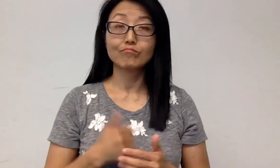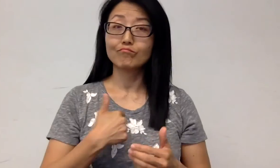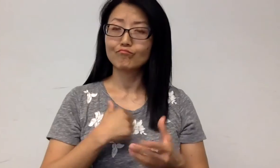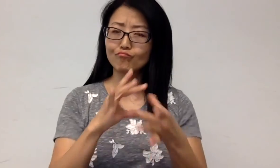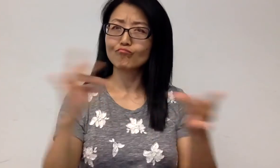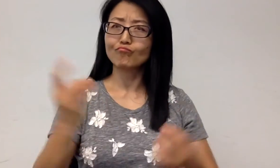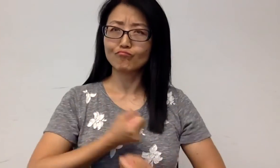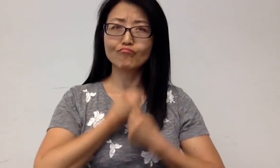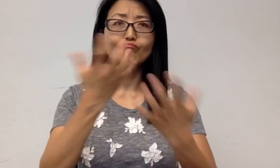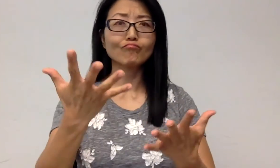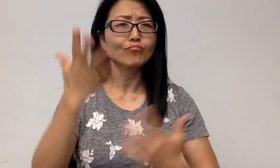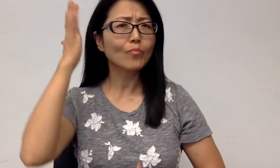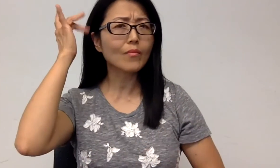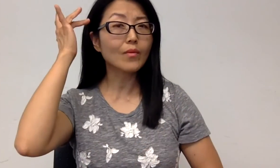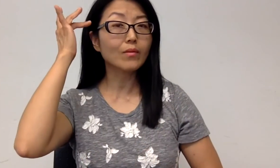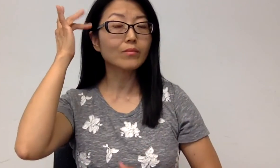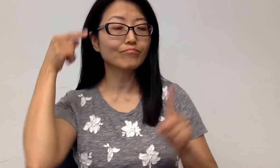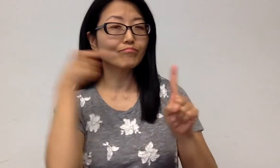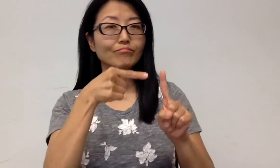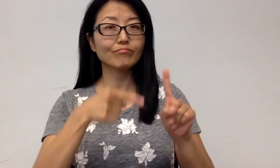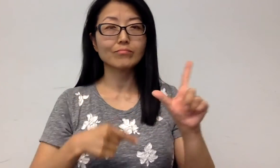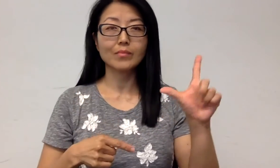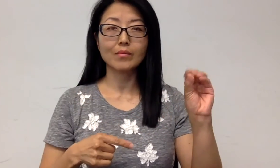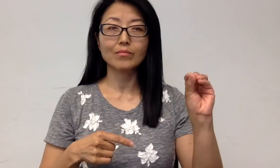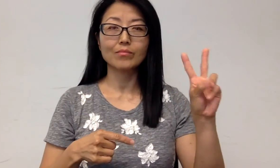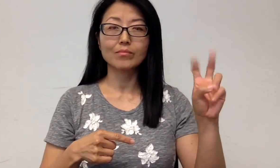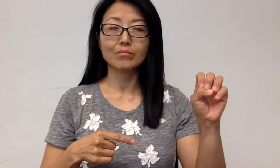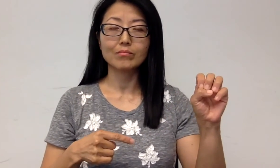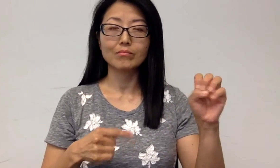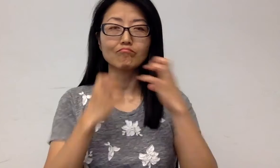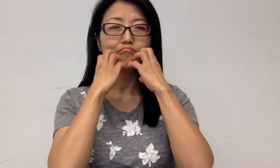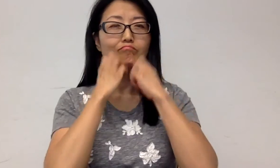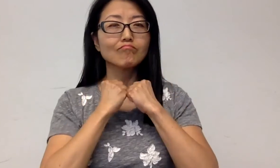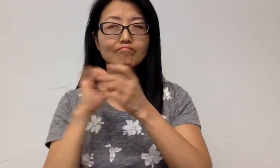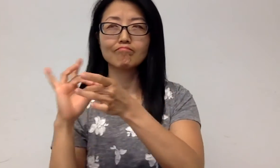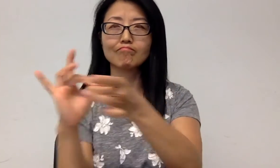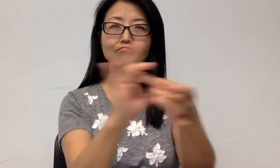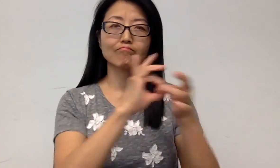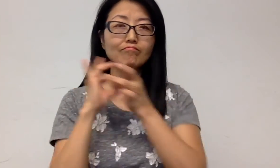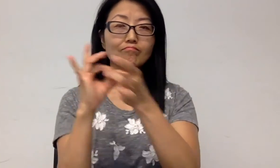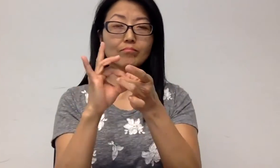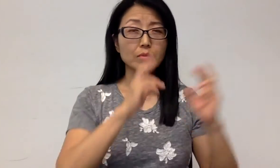I am telling you this out of love